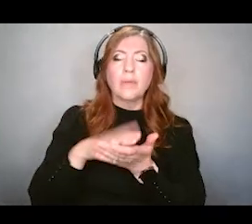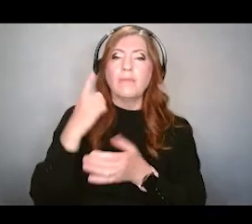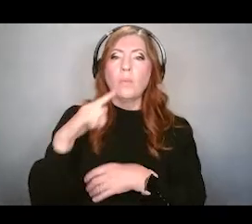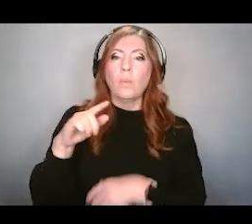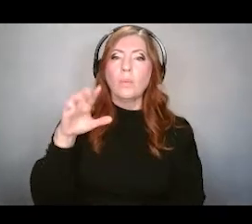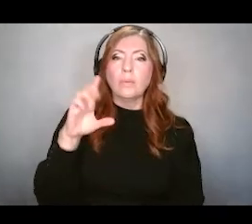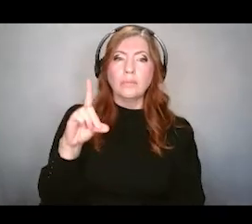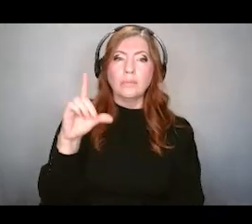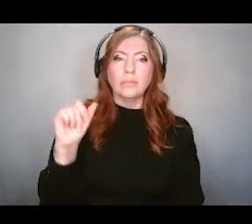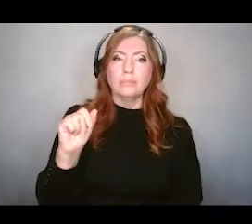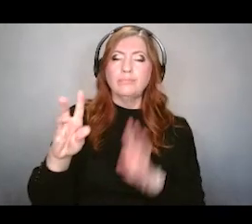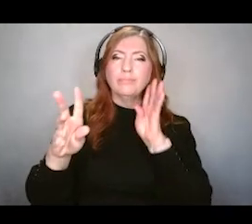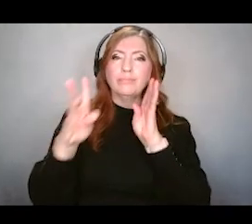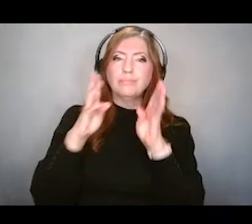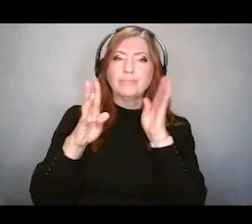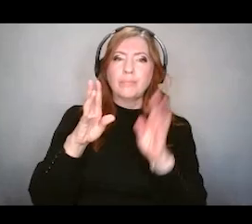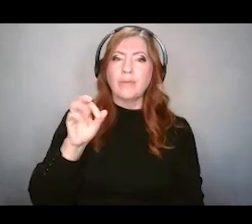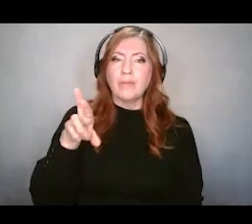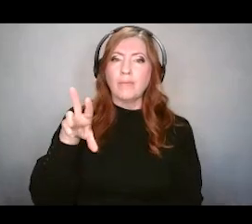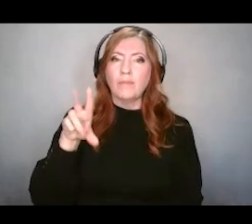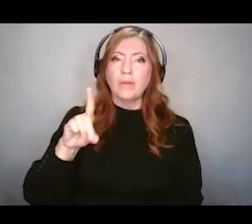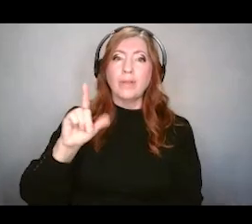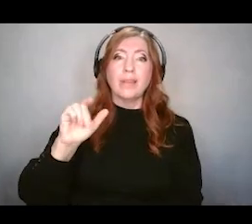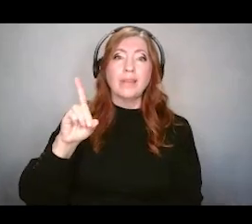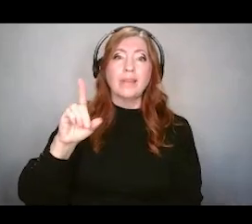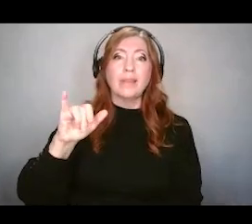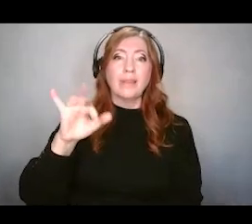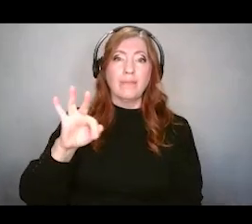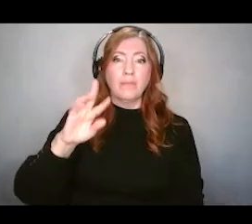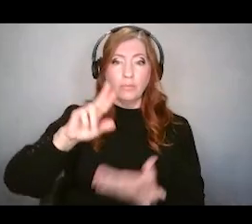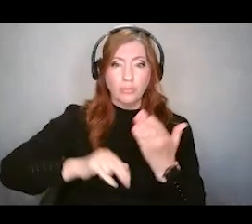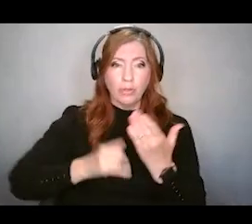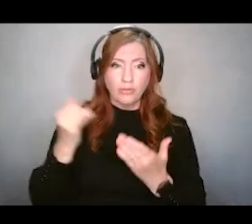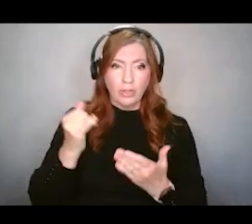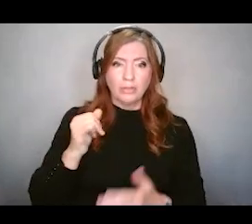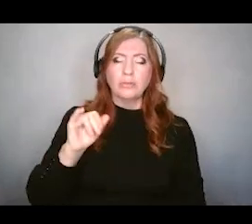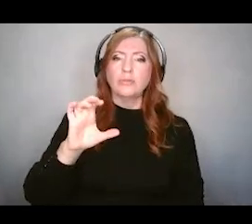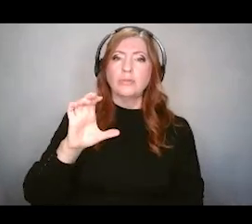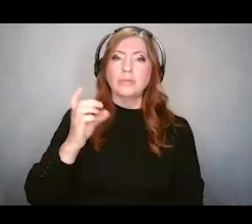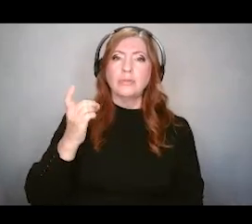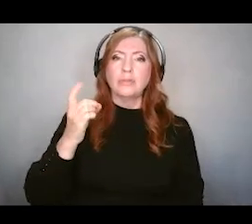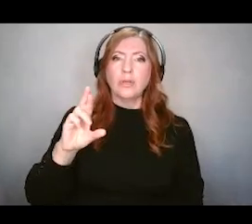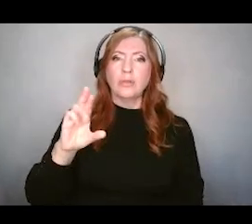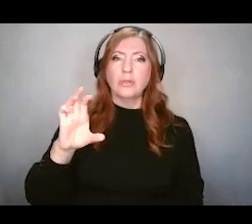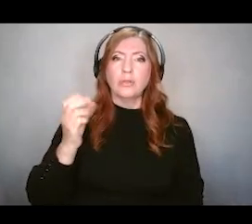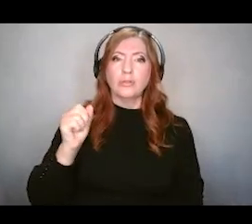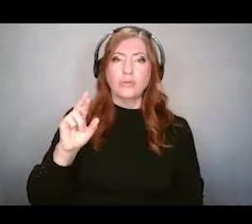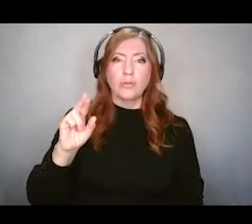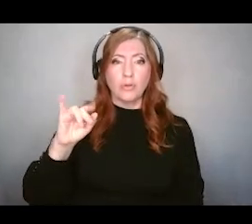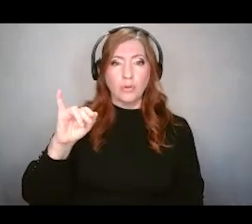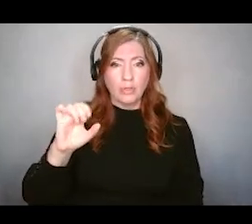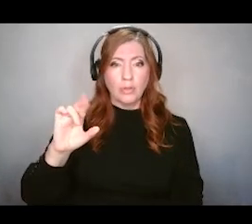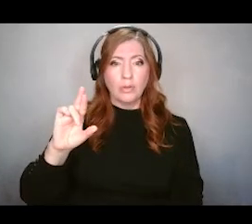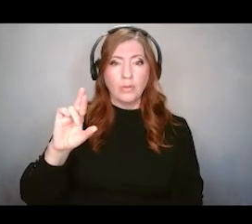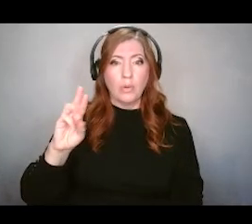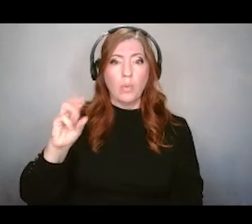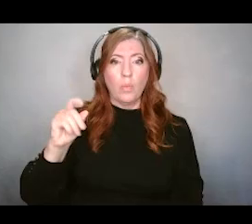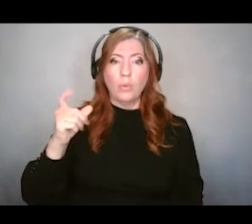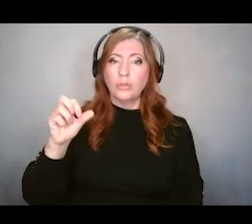Innovation Fund (DIF) Projects presented by Dr. Charles Walters and Lindsay Rassoull.